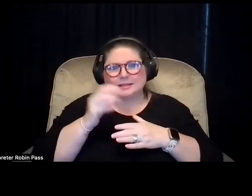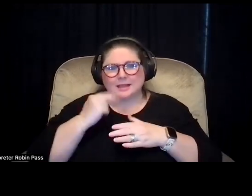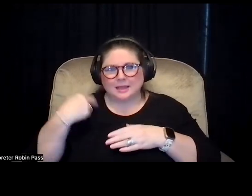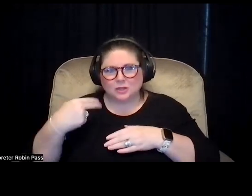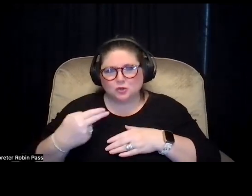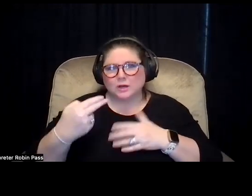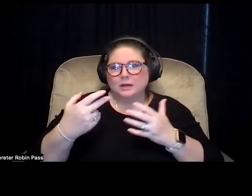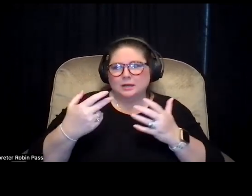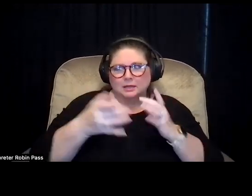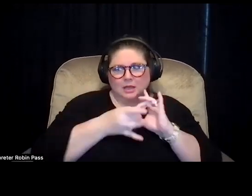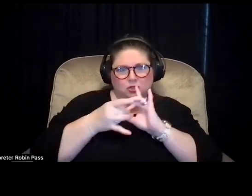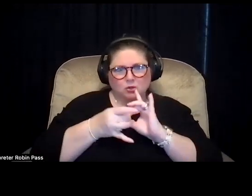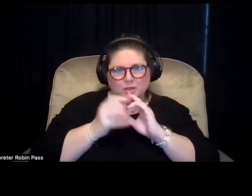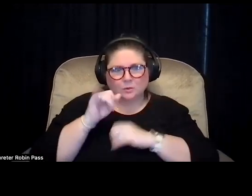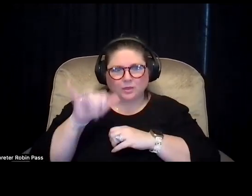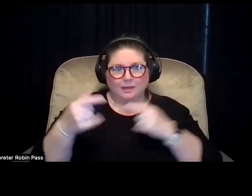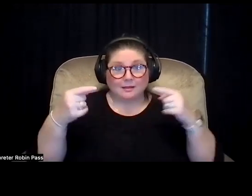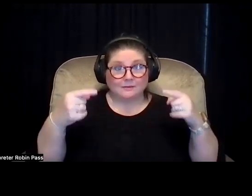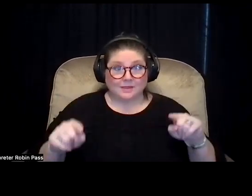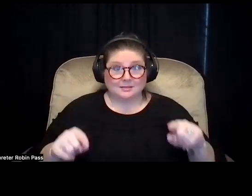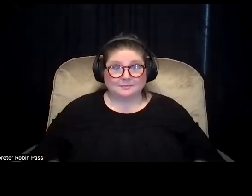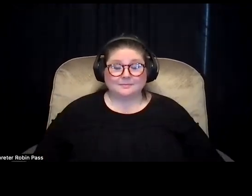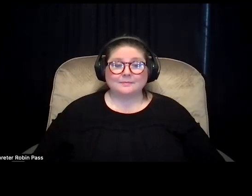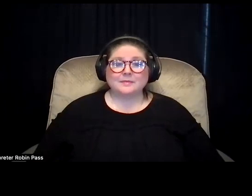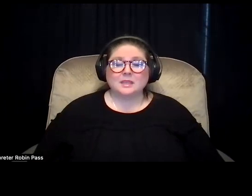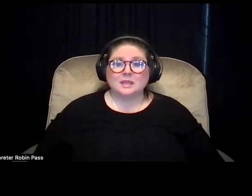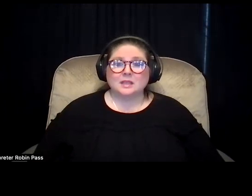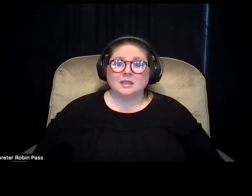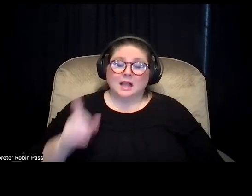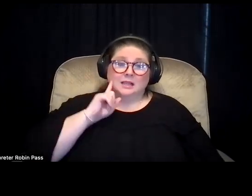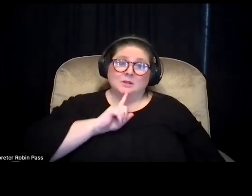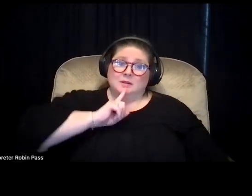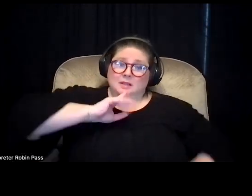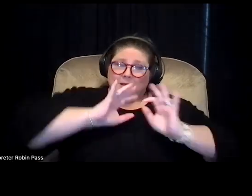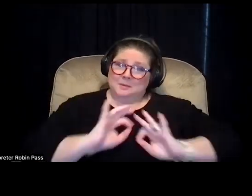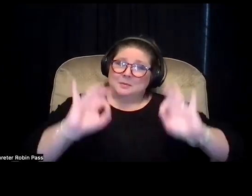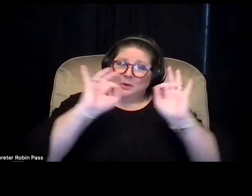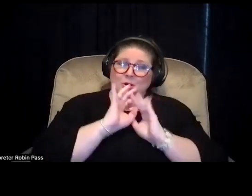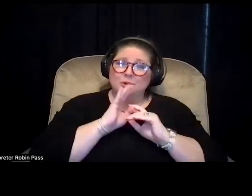um this event so i think it's definitely important to talk about because more people need to know